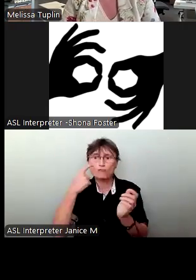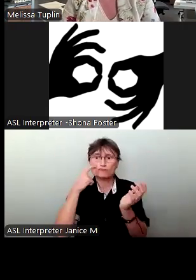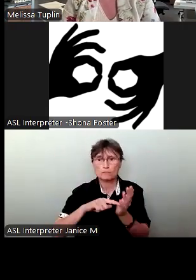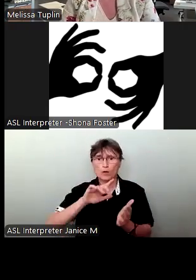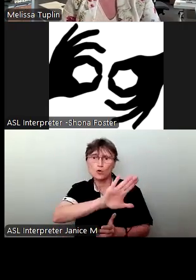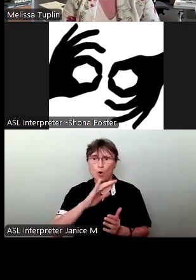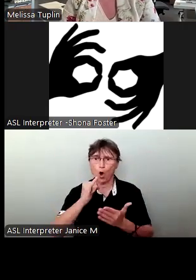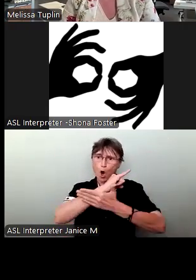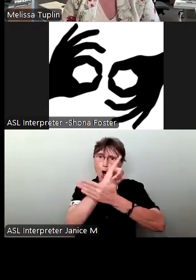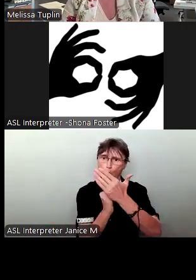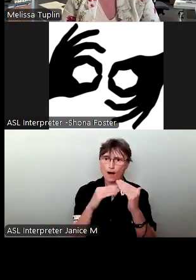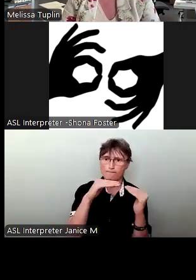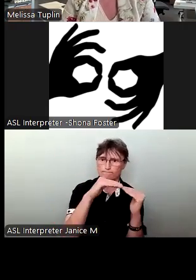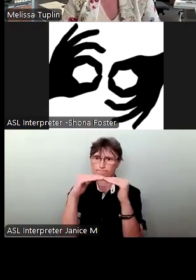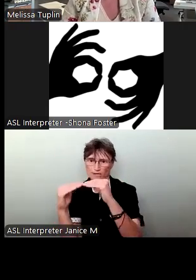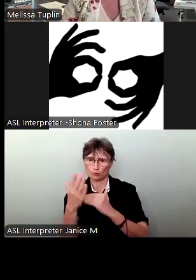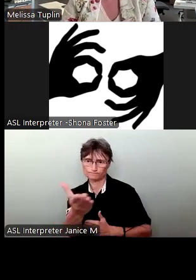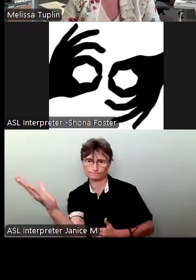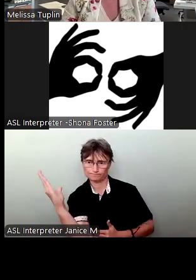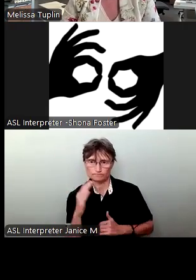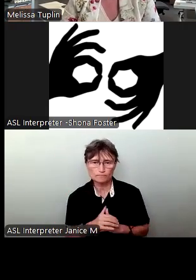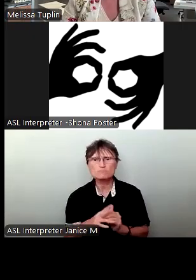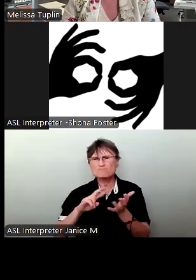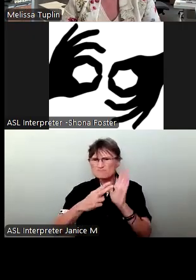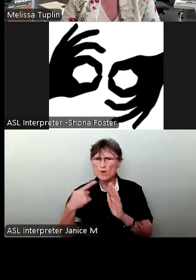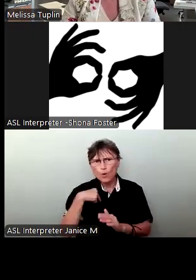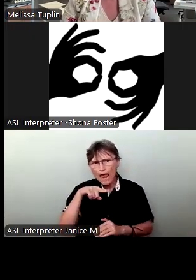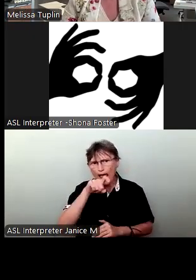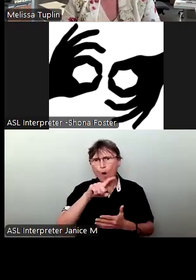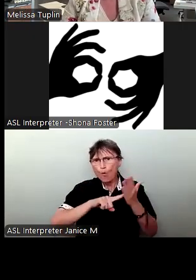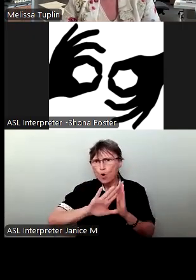So this section asks you to speak about the role you play in the ecosystem,